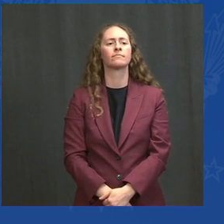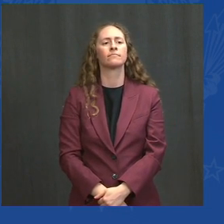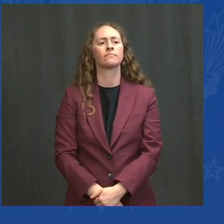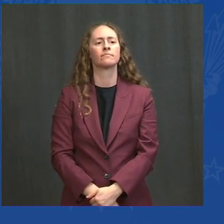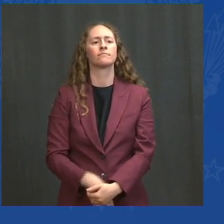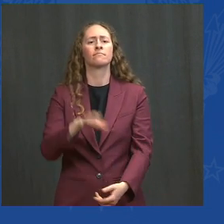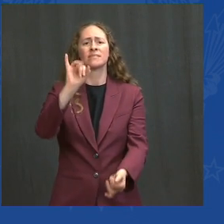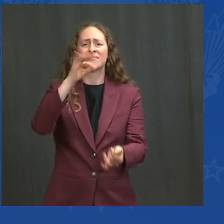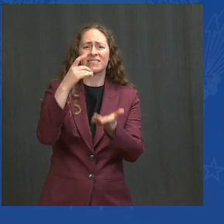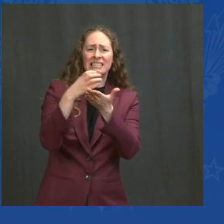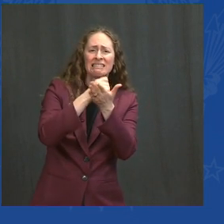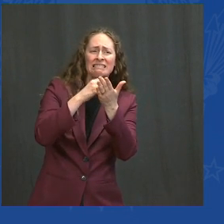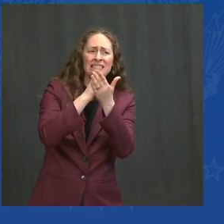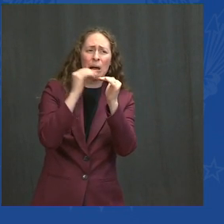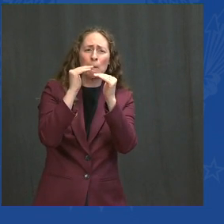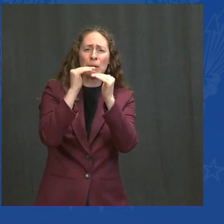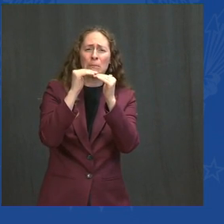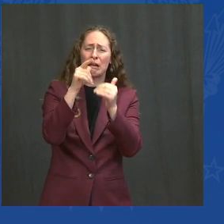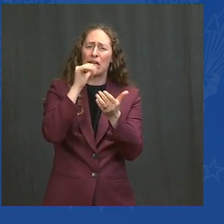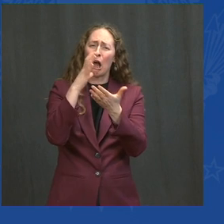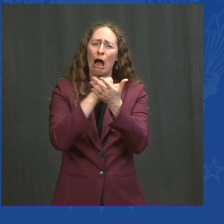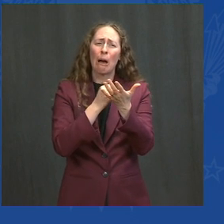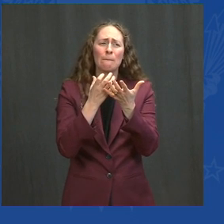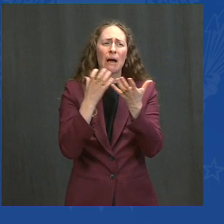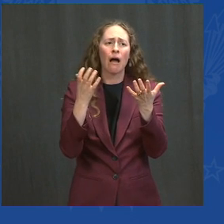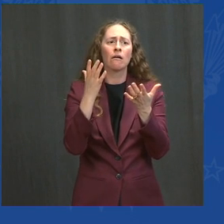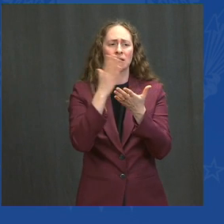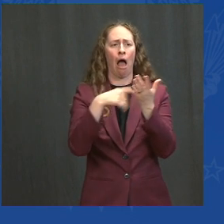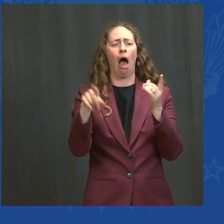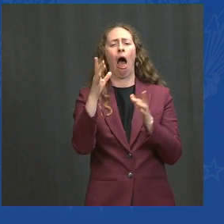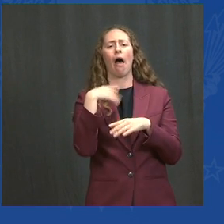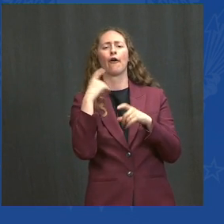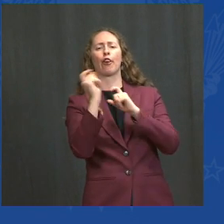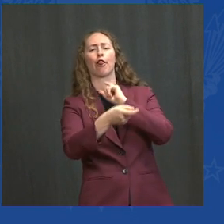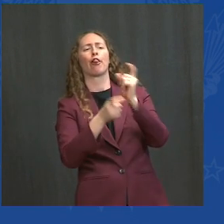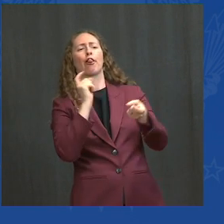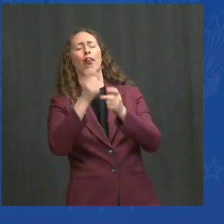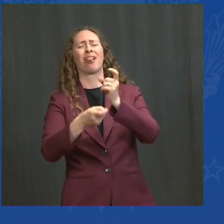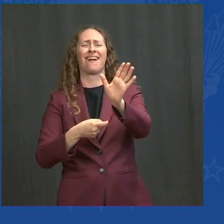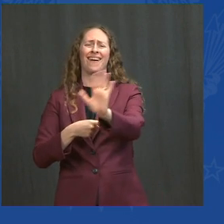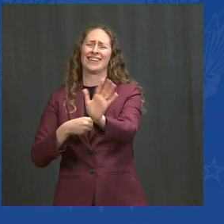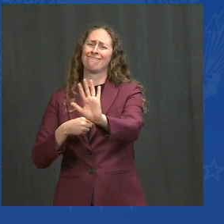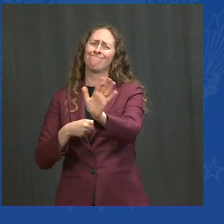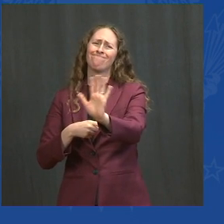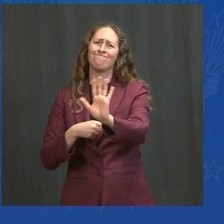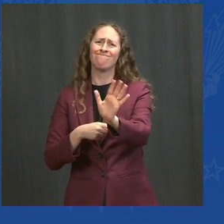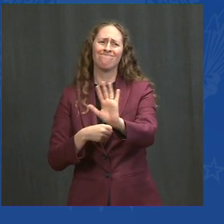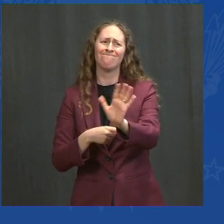And people say, "Well, that's a giveaway." You guys, I think it's time to give ordinary people